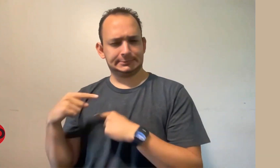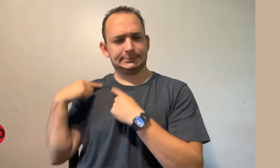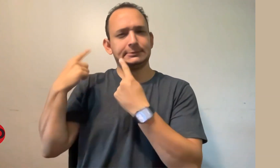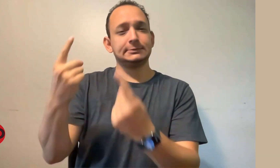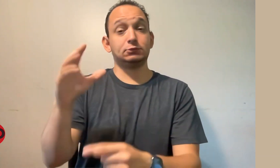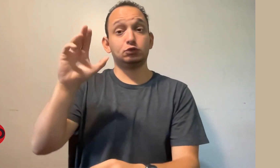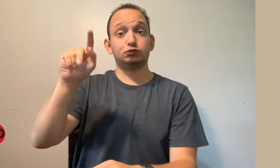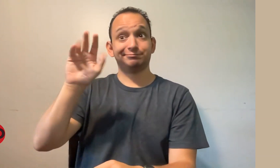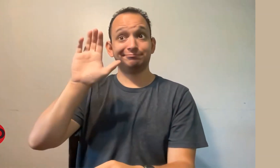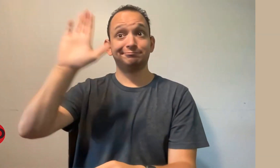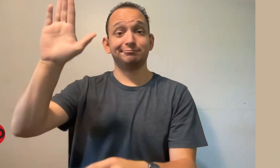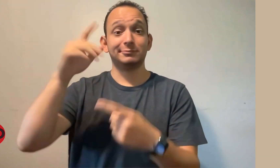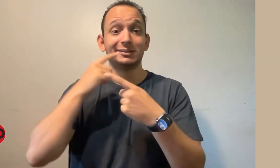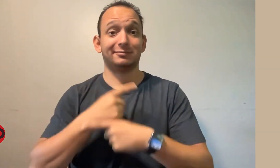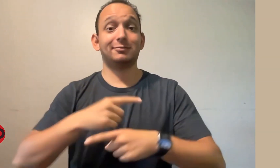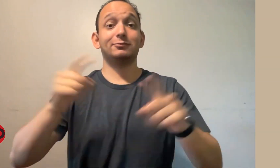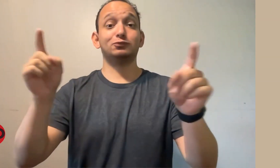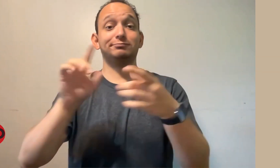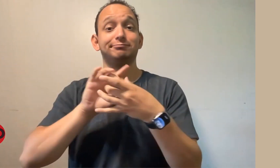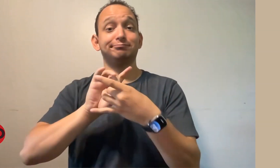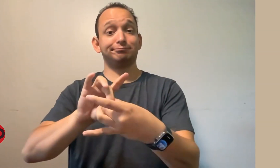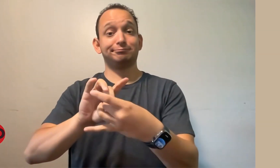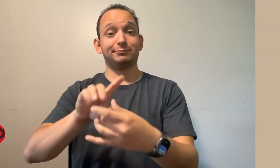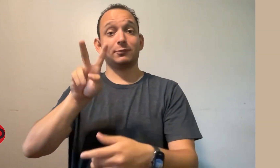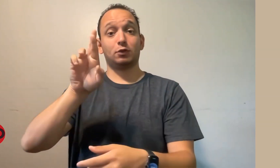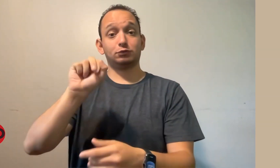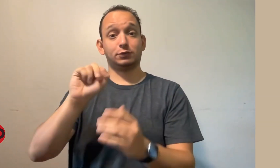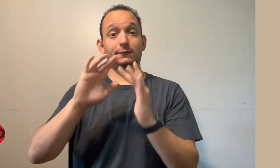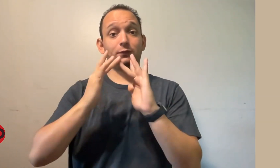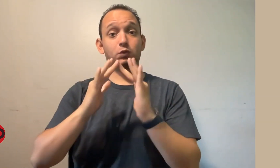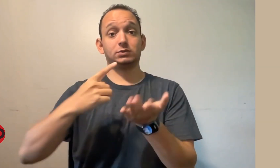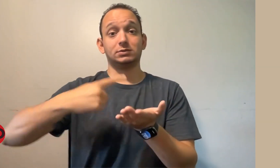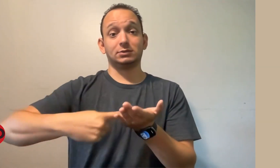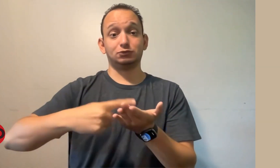announcement of the VRS virtual discussion sessions that